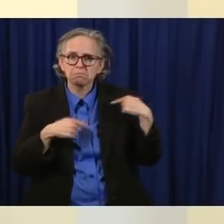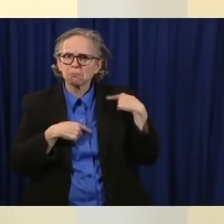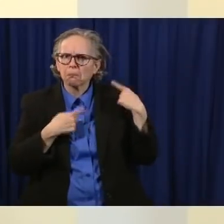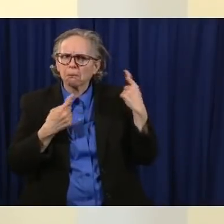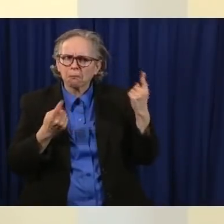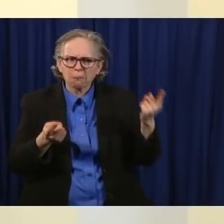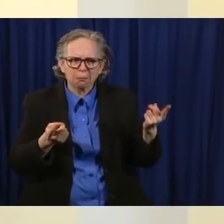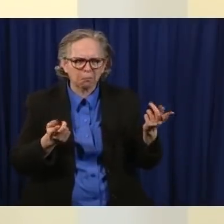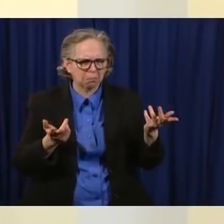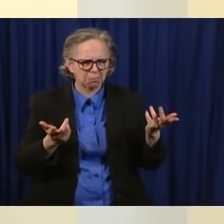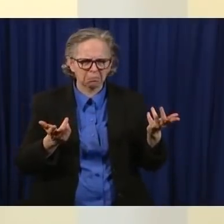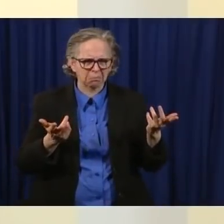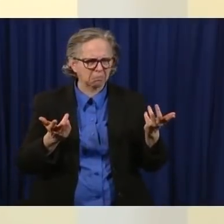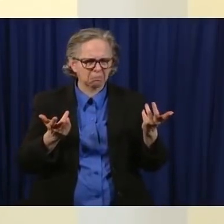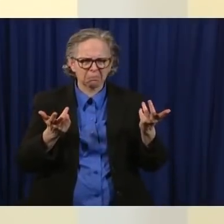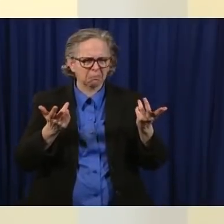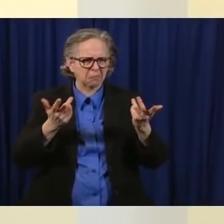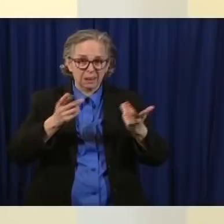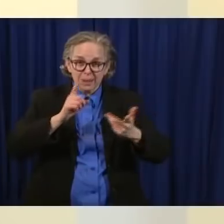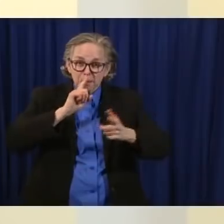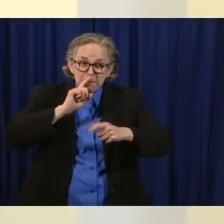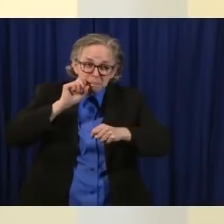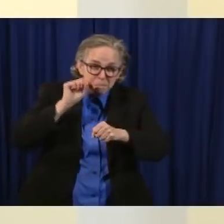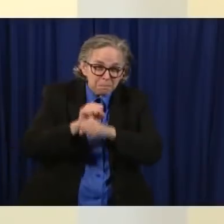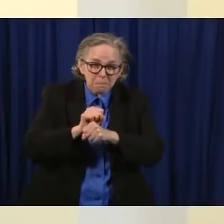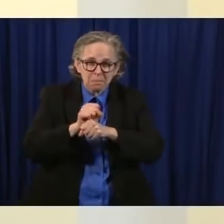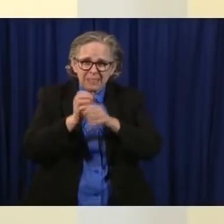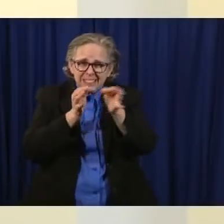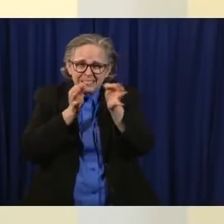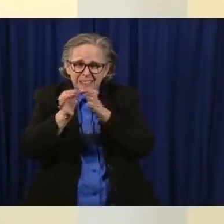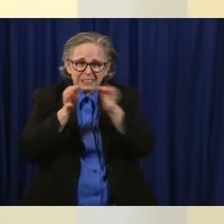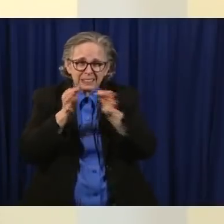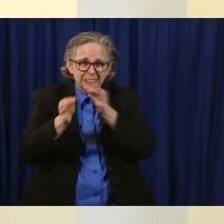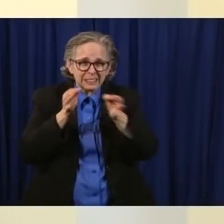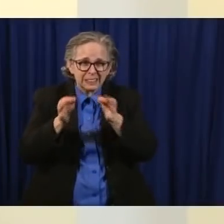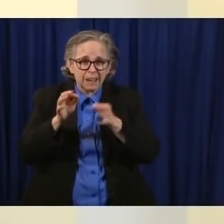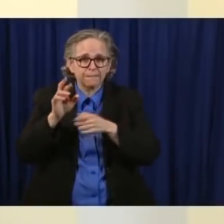RECOVERED FROM THIS? THE GO WE ARE TRYING TO GET OUR HANDS AROUND THAT. WE ARE WORKING WITH OUR COLLEAGUES IN OTHER STATES.